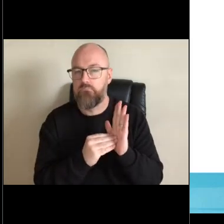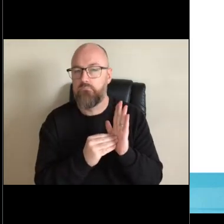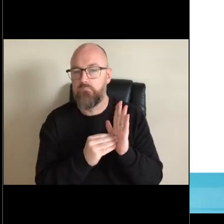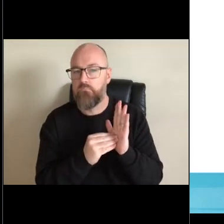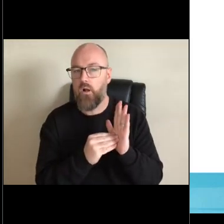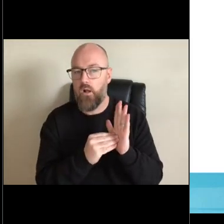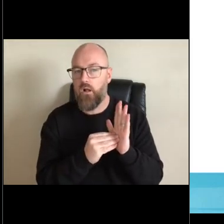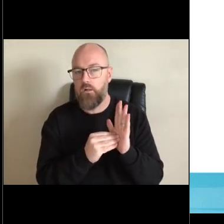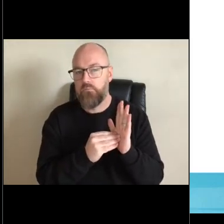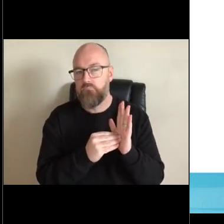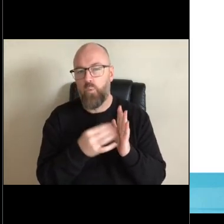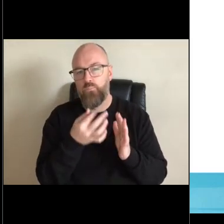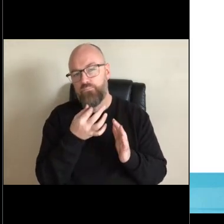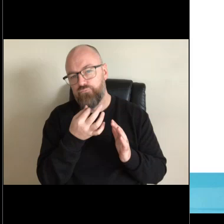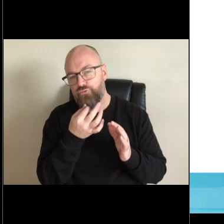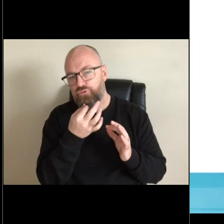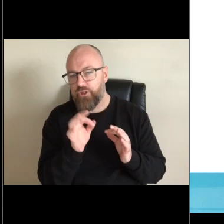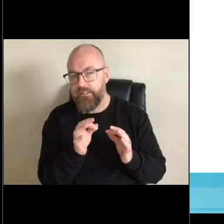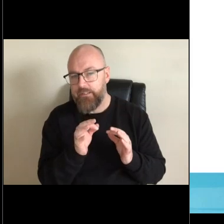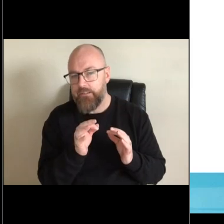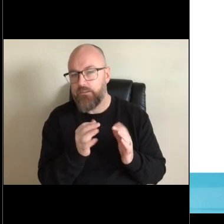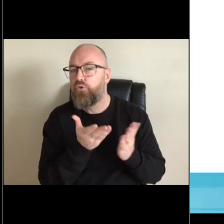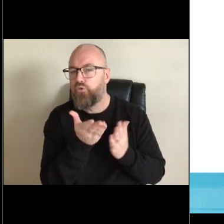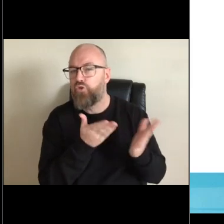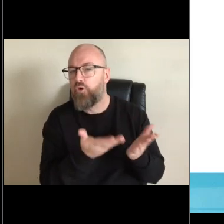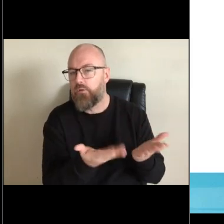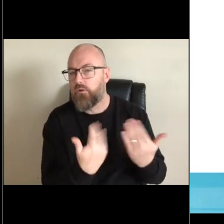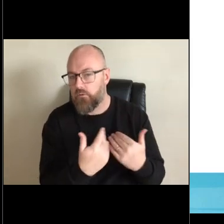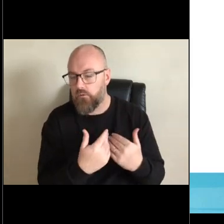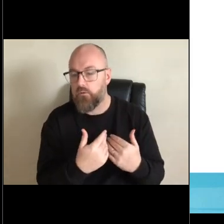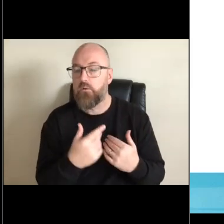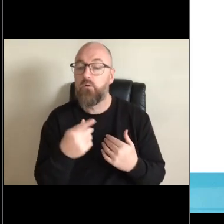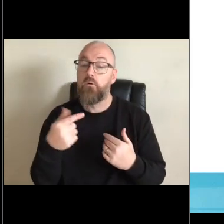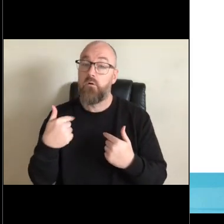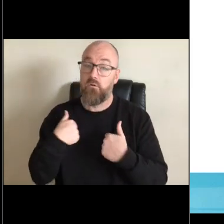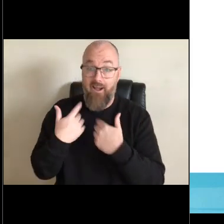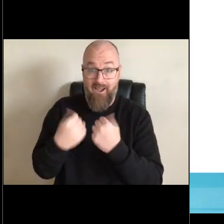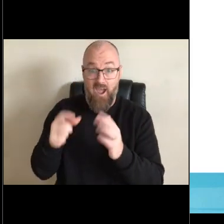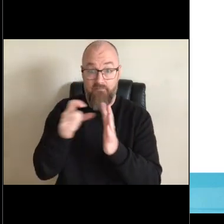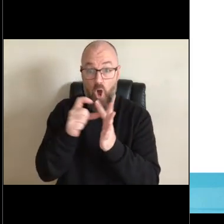to get ongoing representation with the matter we also have duty lawyers um in a number of courts